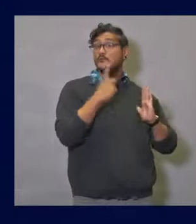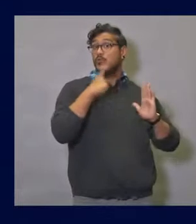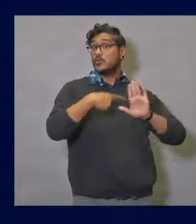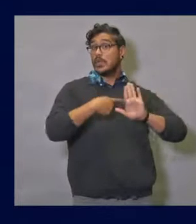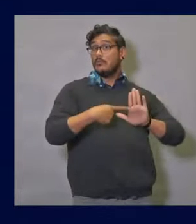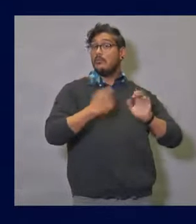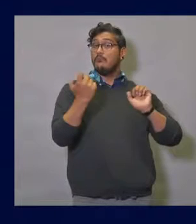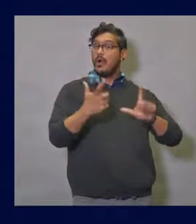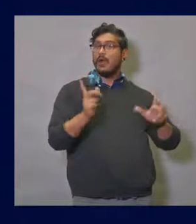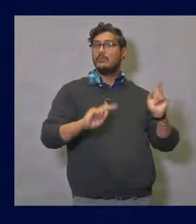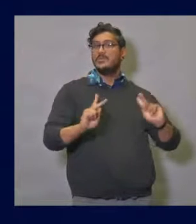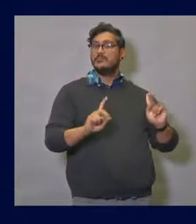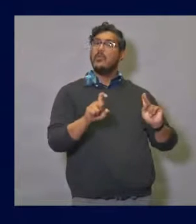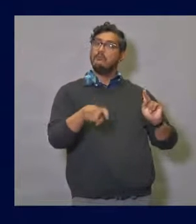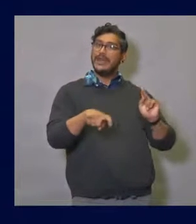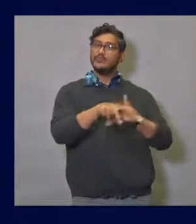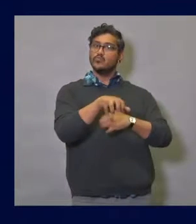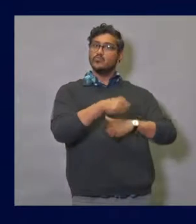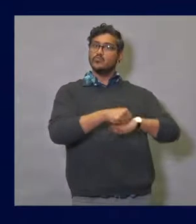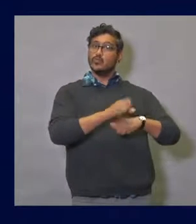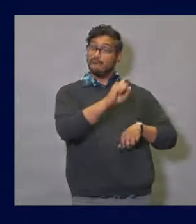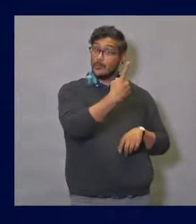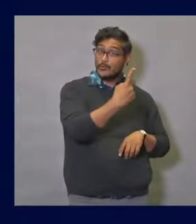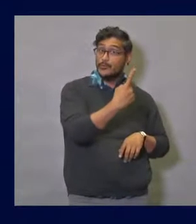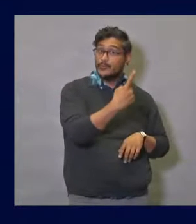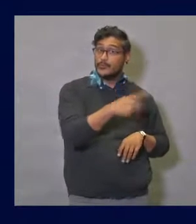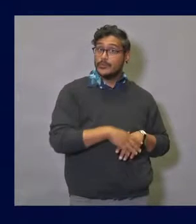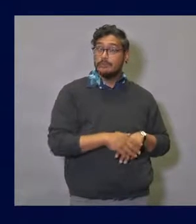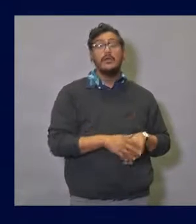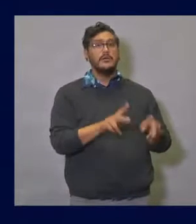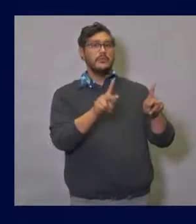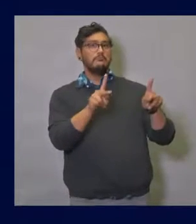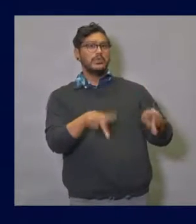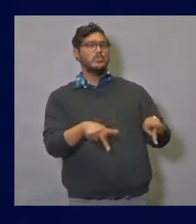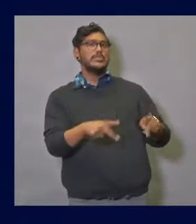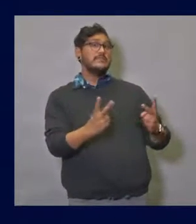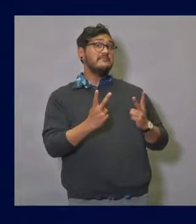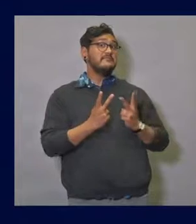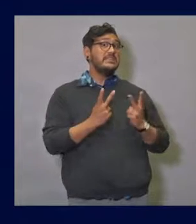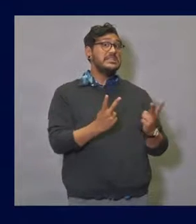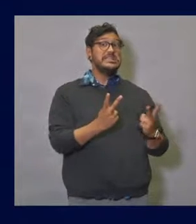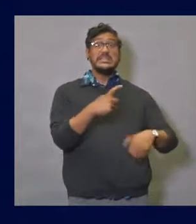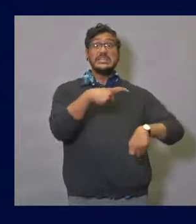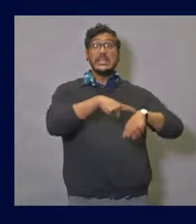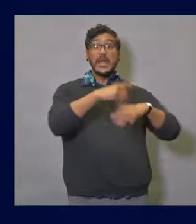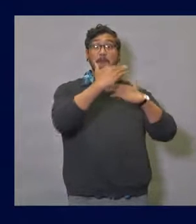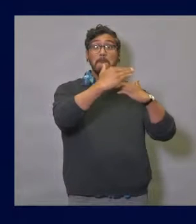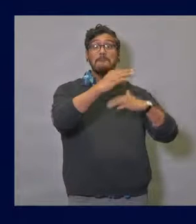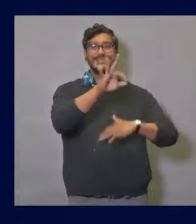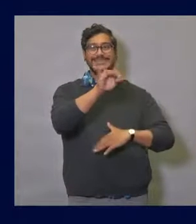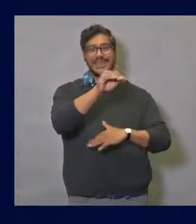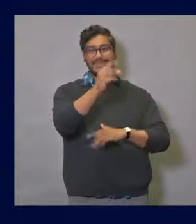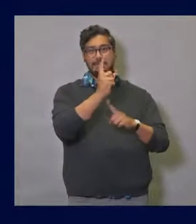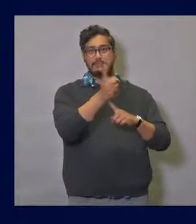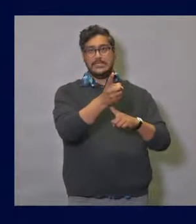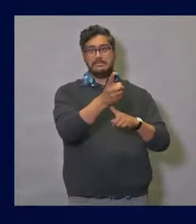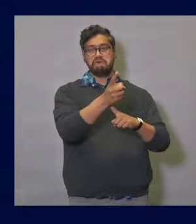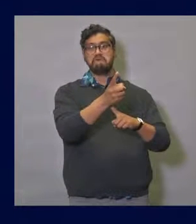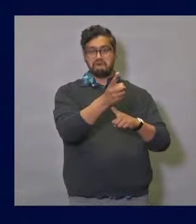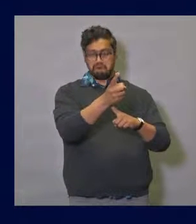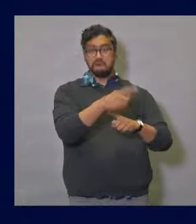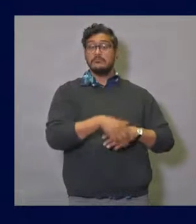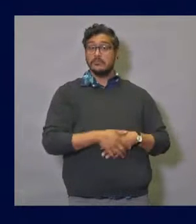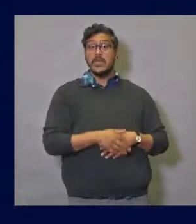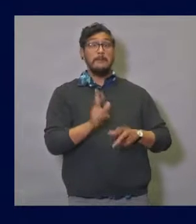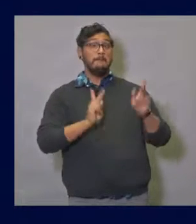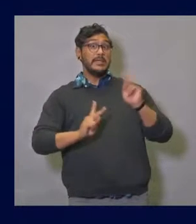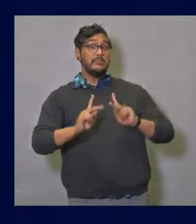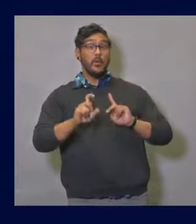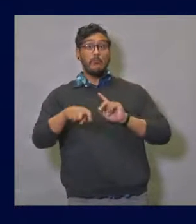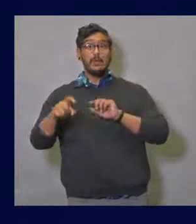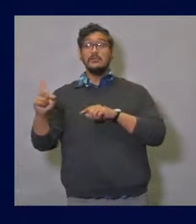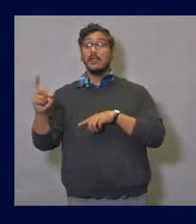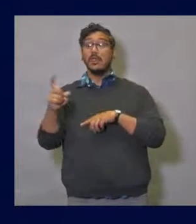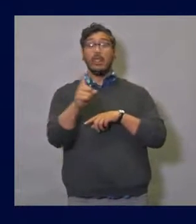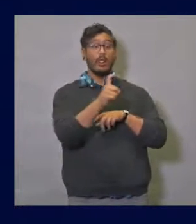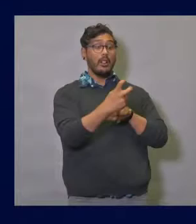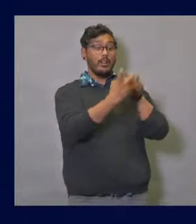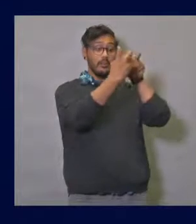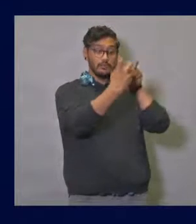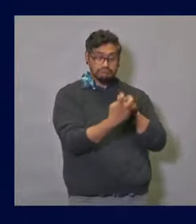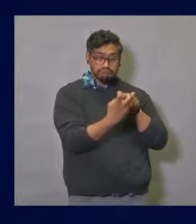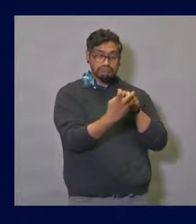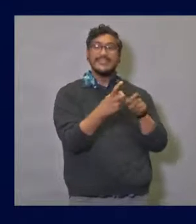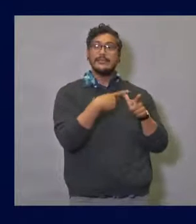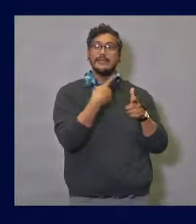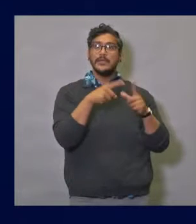OFRECEN SERVICIOS DE ALIMENTOS